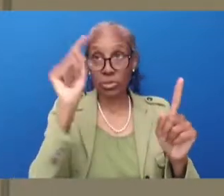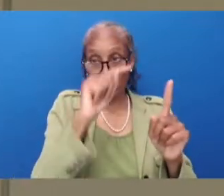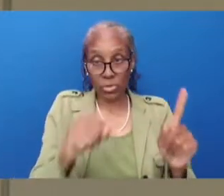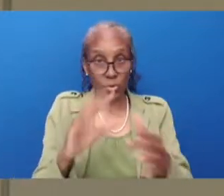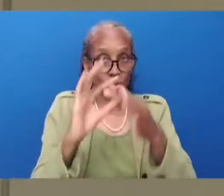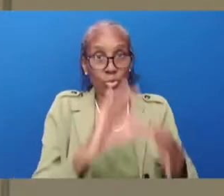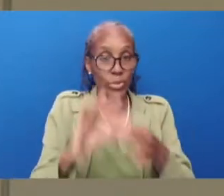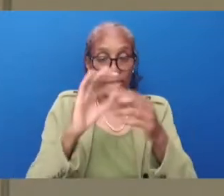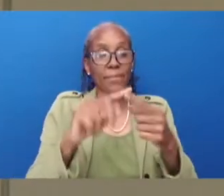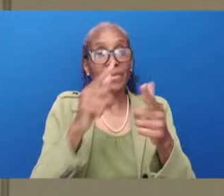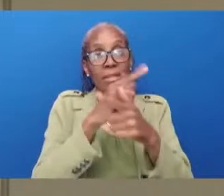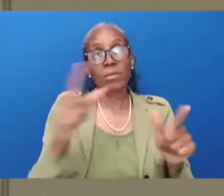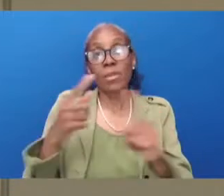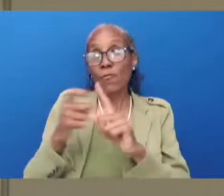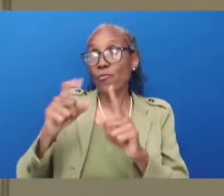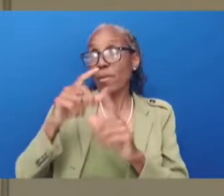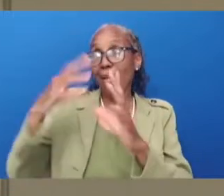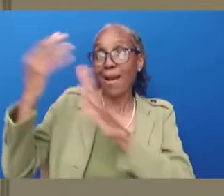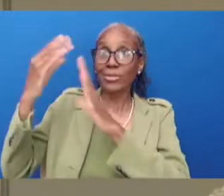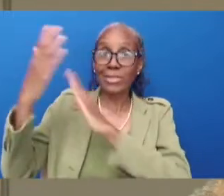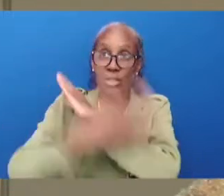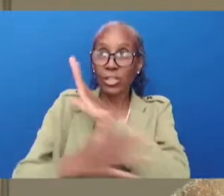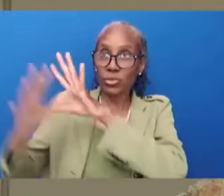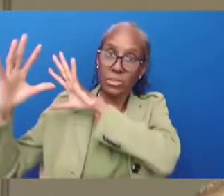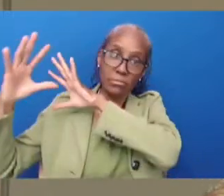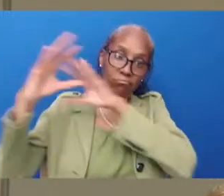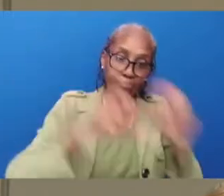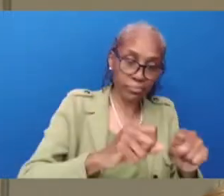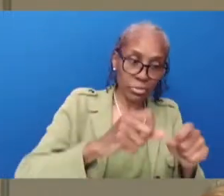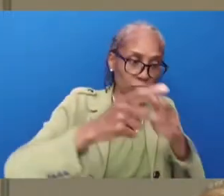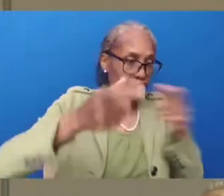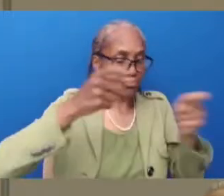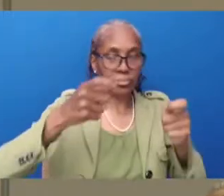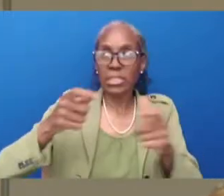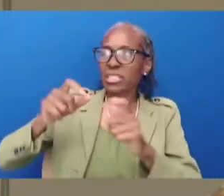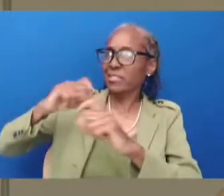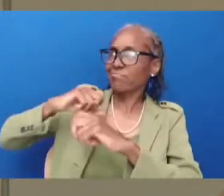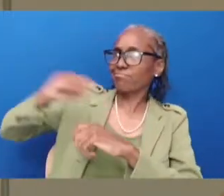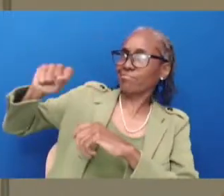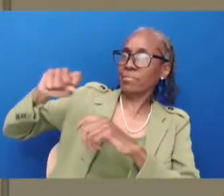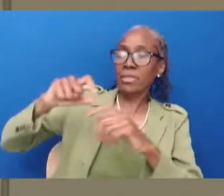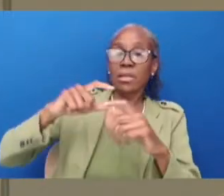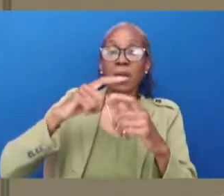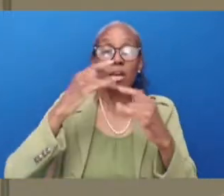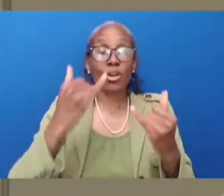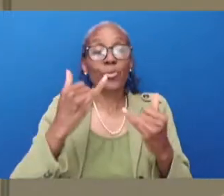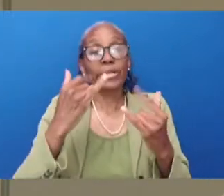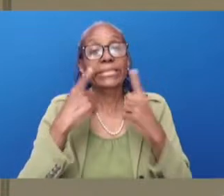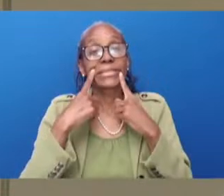ACHIEVEMENTS. INCLUDING ITS STRIDES TOWARDS